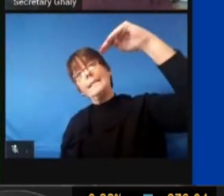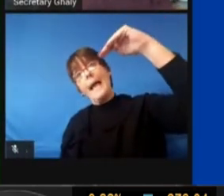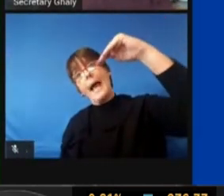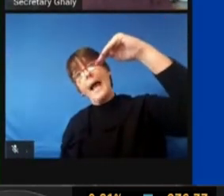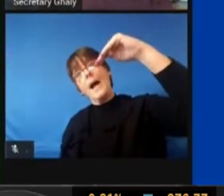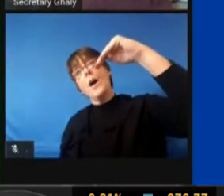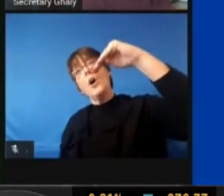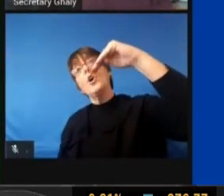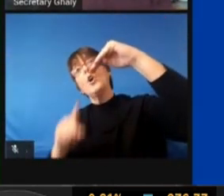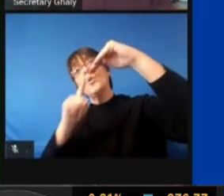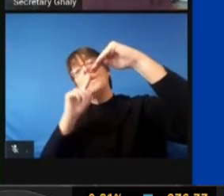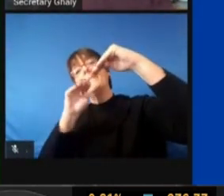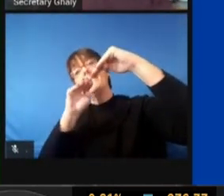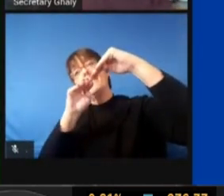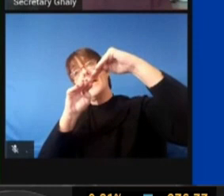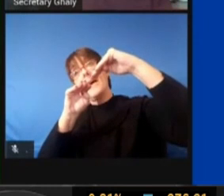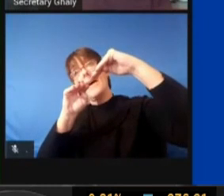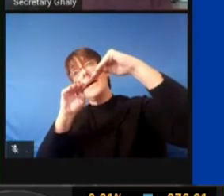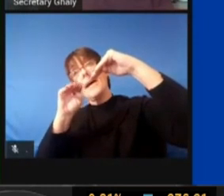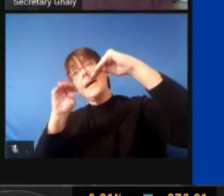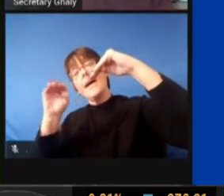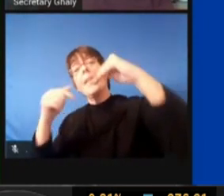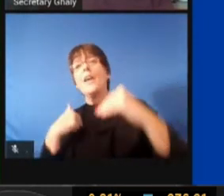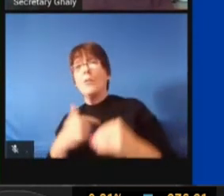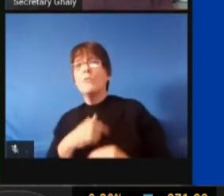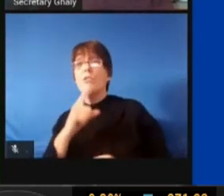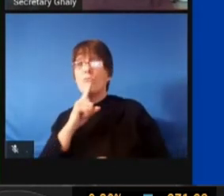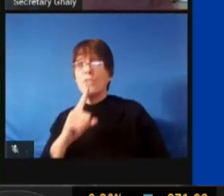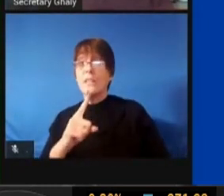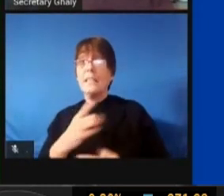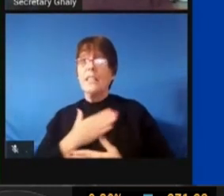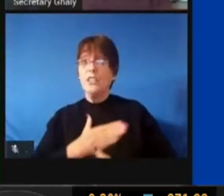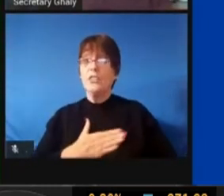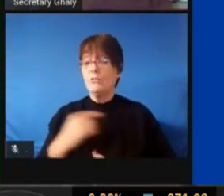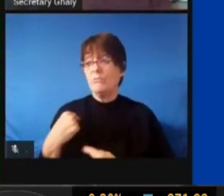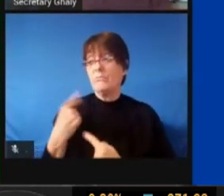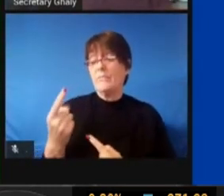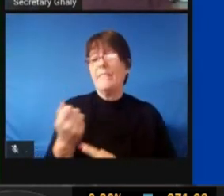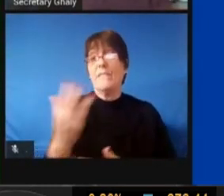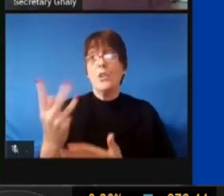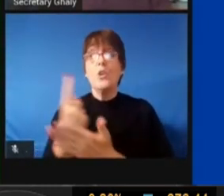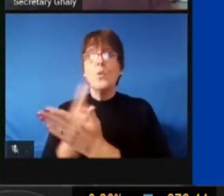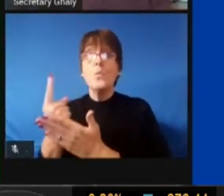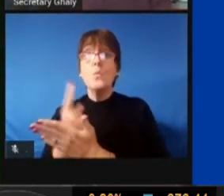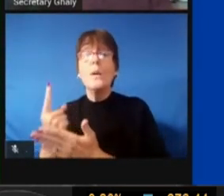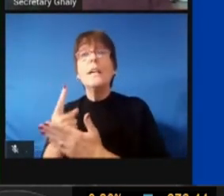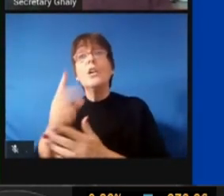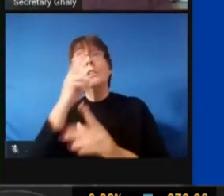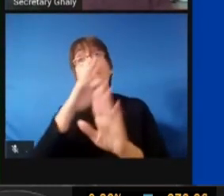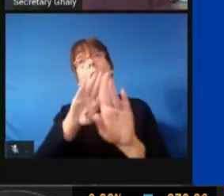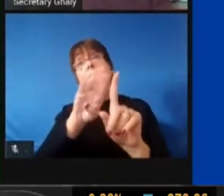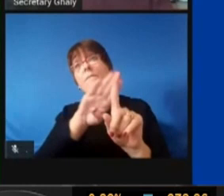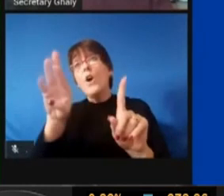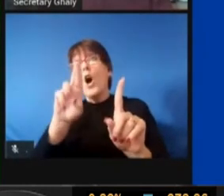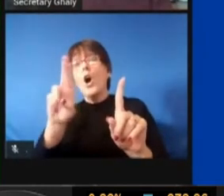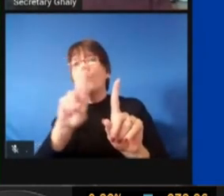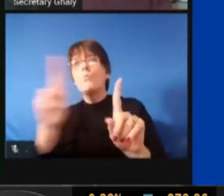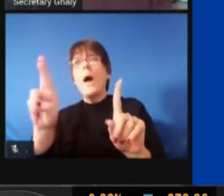CURVE FROM THE HIGH PEAKS IN THE MIDDLE OF JULY AND BEGIN TO MOVE INTO THE FLATTENED CURVE THAT WE ENJOYED OVER THE LAST